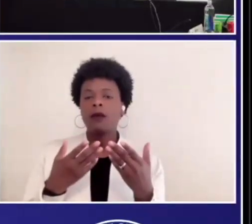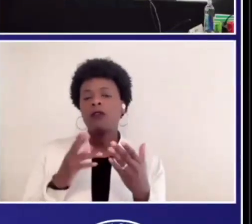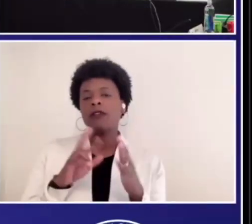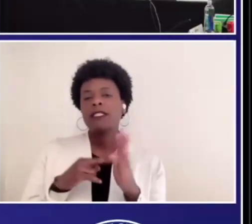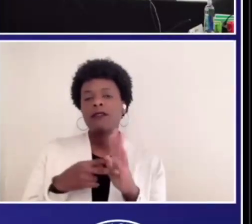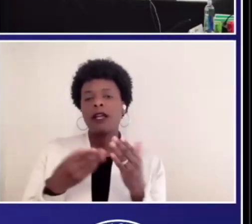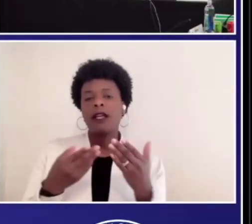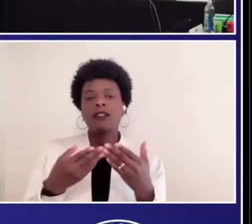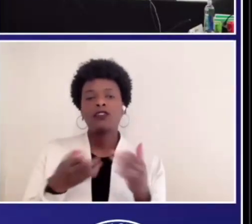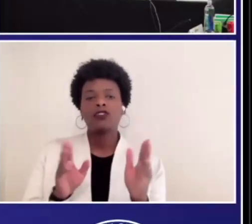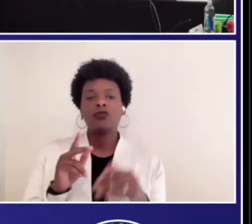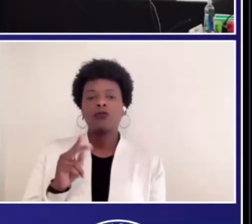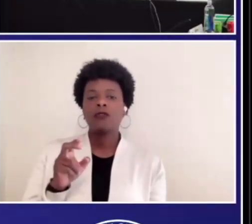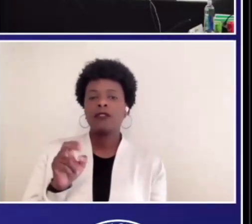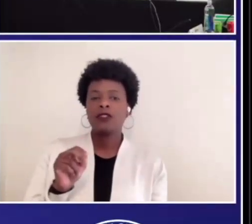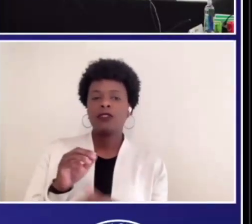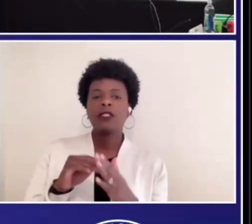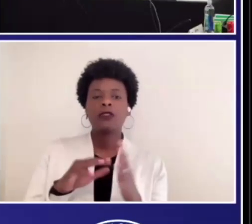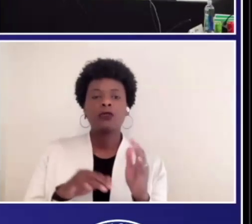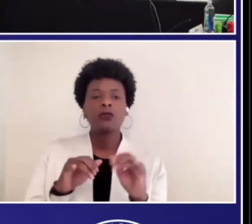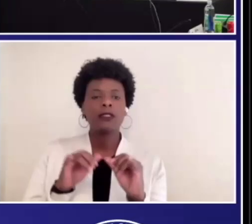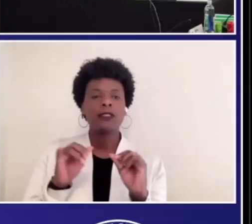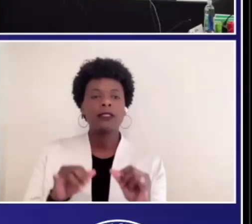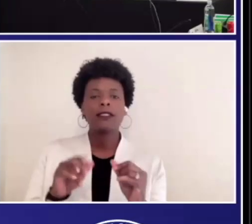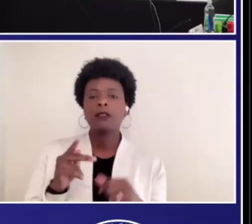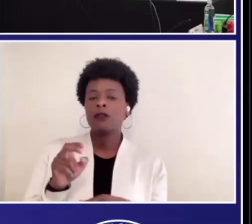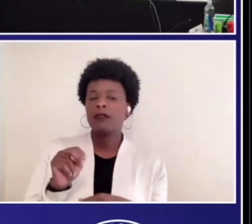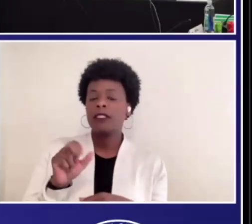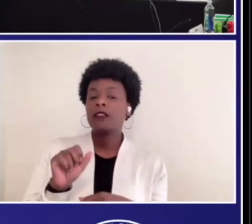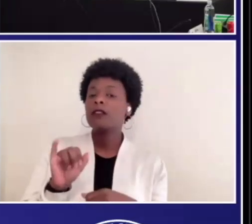general provisions. It's brought in -- it's essentially the programs in which